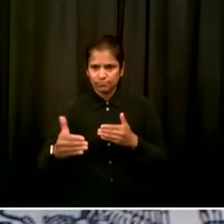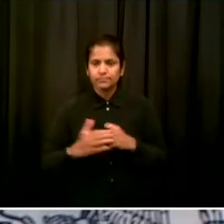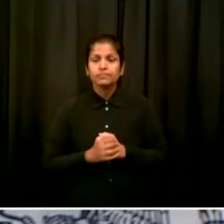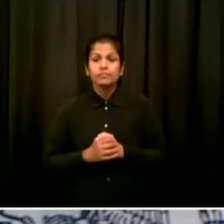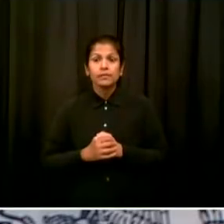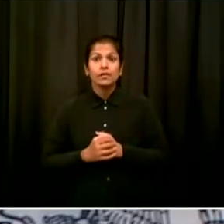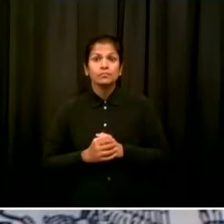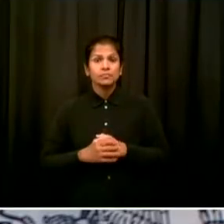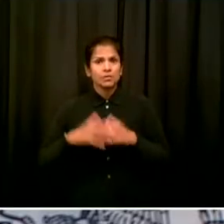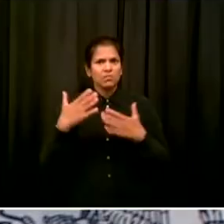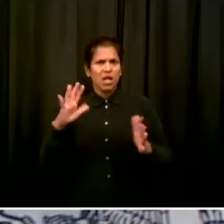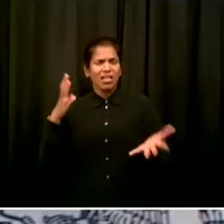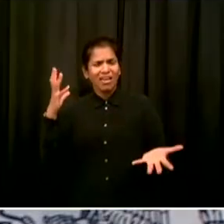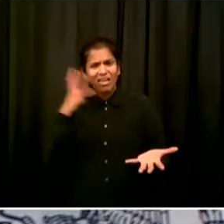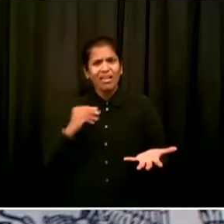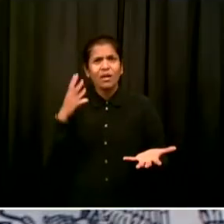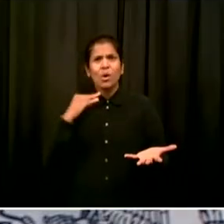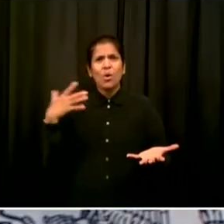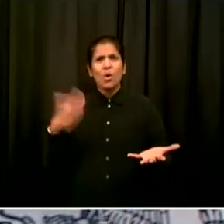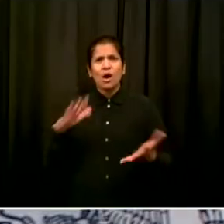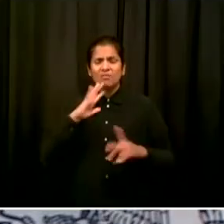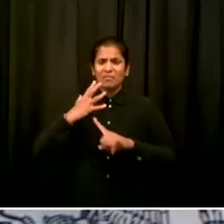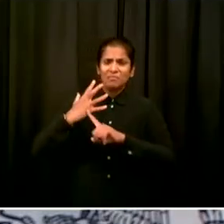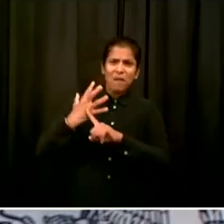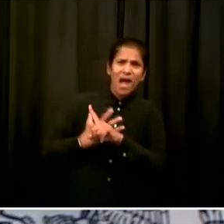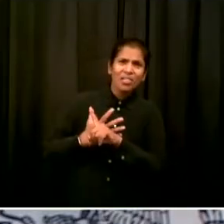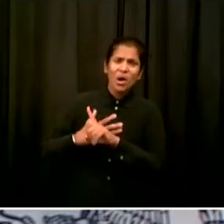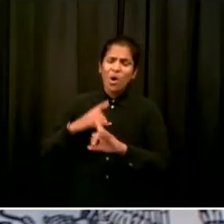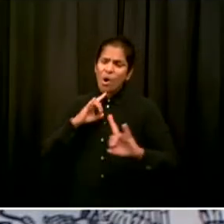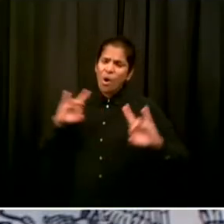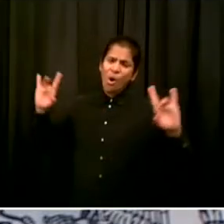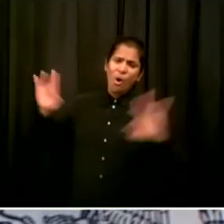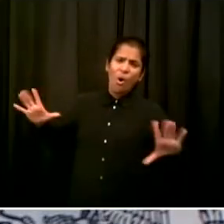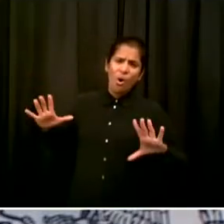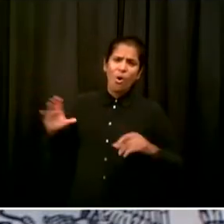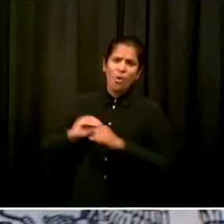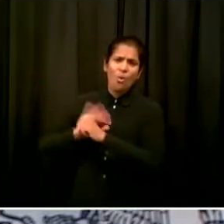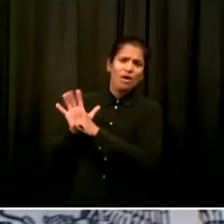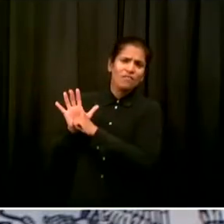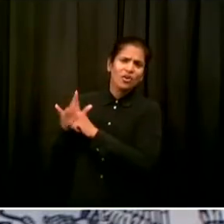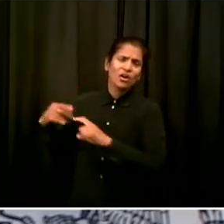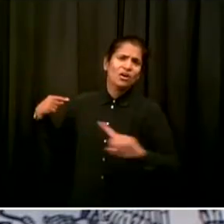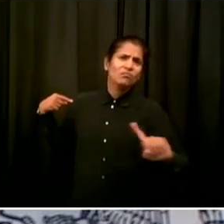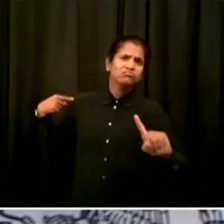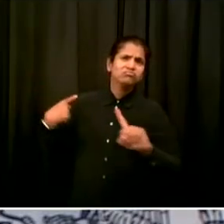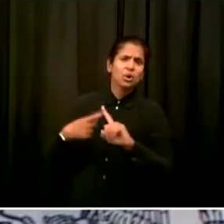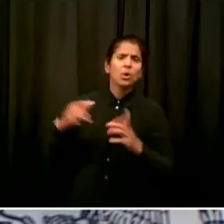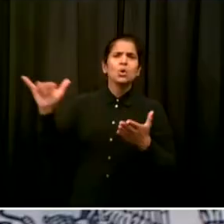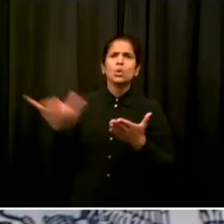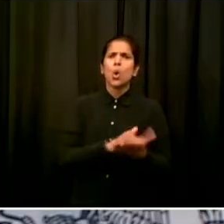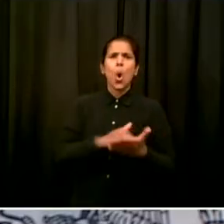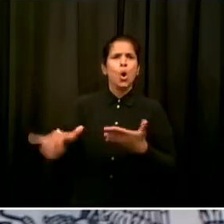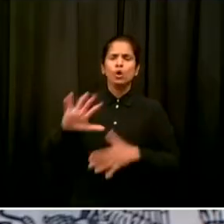WE HAVE BEEN THROUGH A VERY TOUGH 5 MONTHS. I KEEP TALKING ABOUT WHY PEOPLE SHOULD NEVER BET